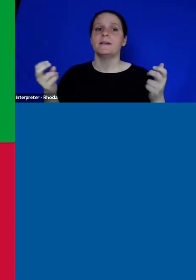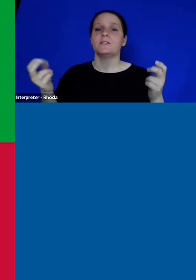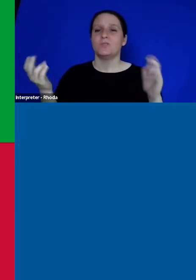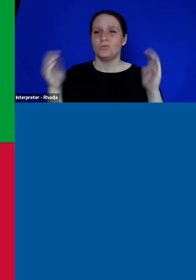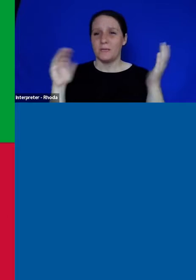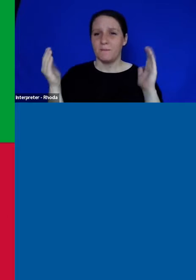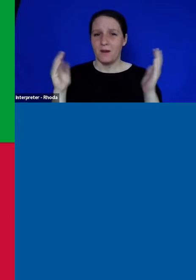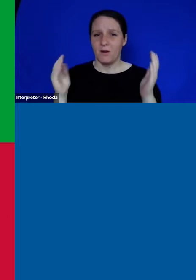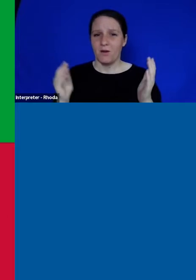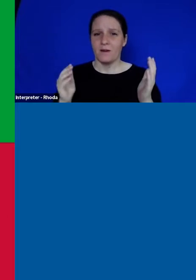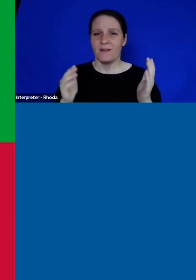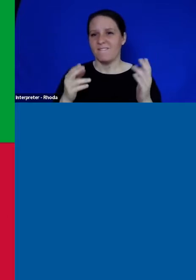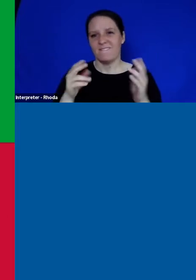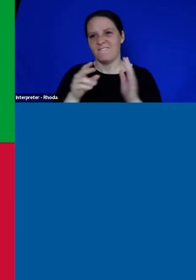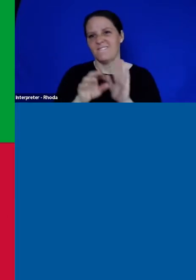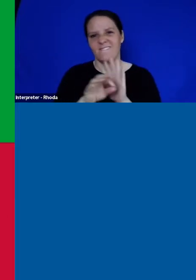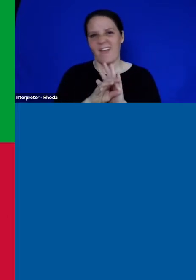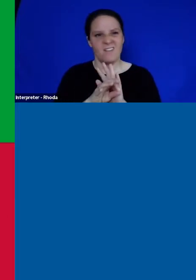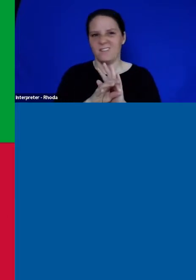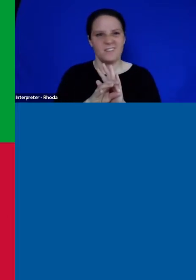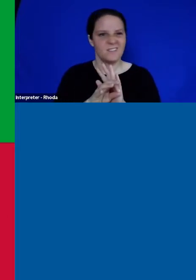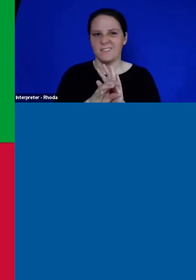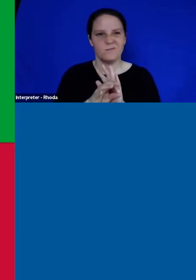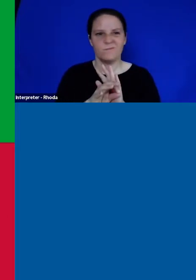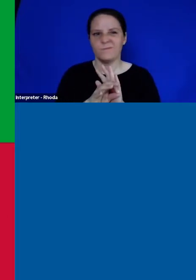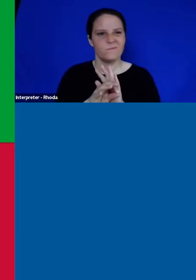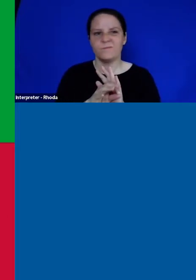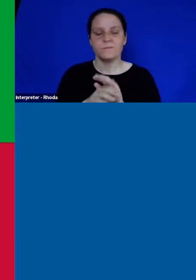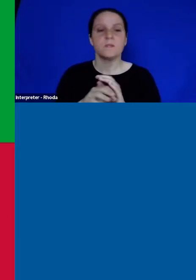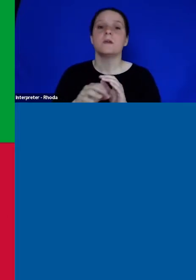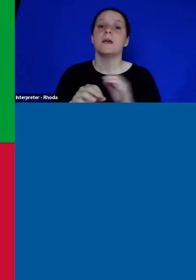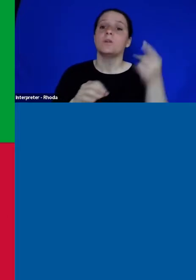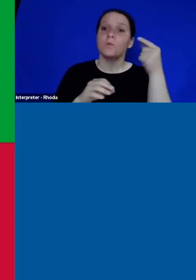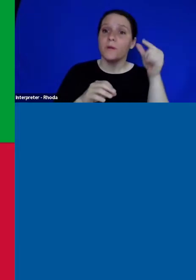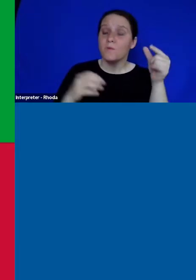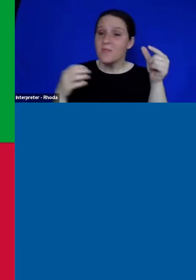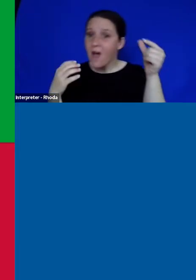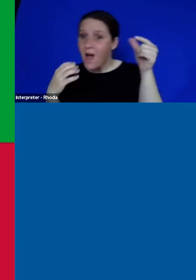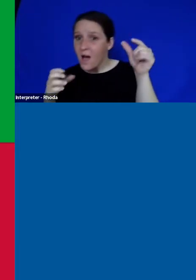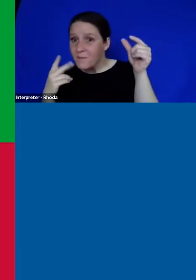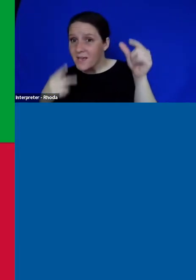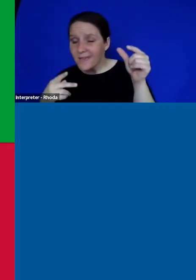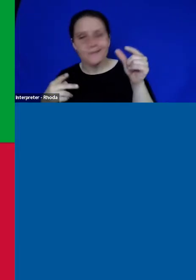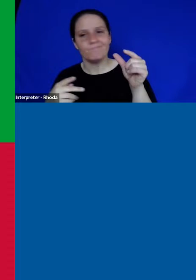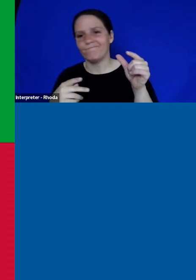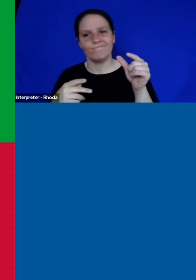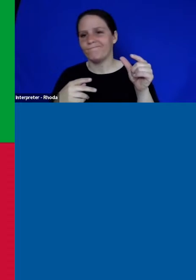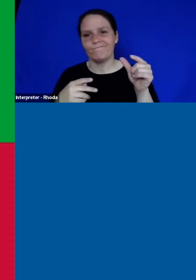of 1.58 to one and when I did green to hot pink, it failed with a contrast ratio of 2.63 to one.